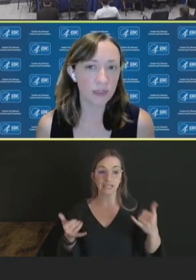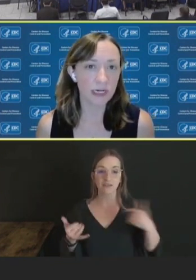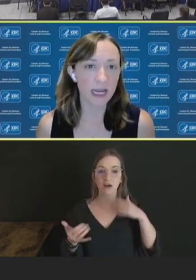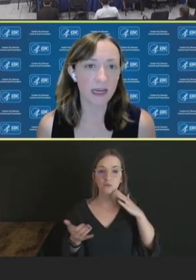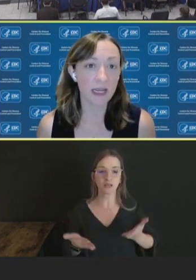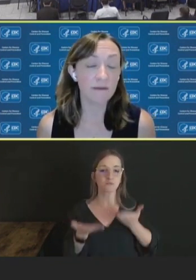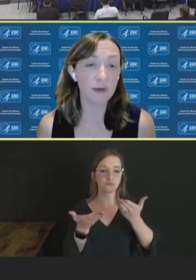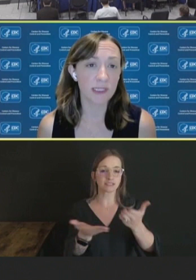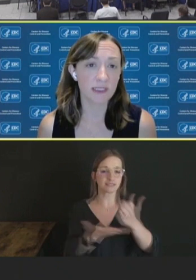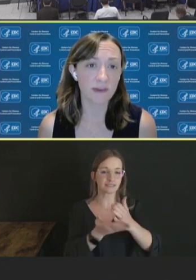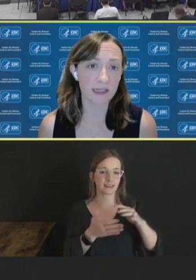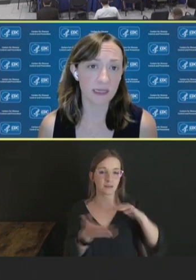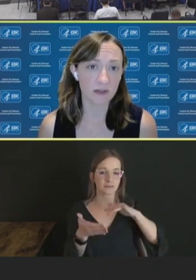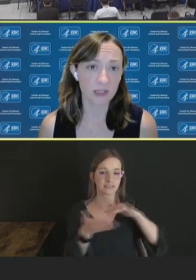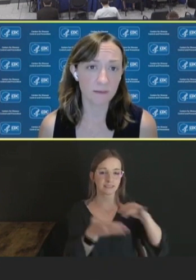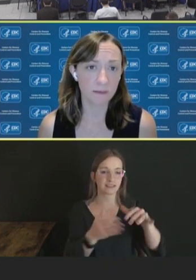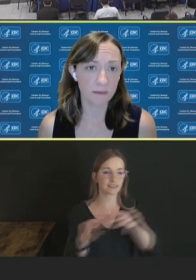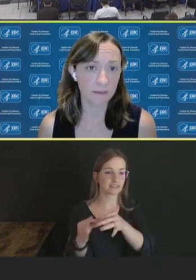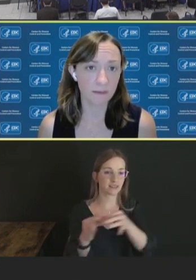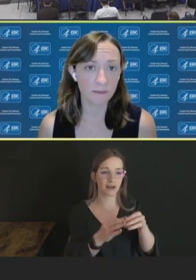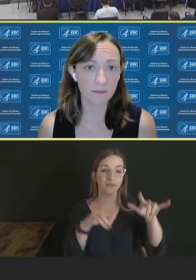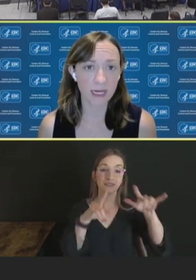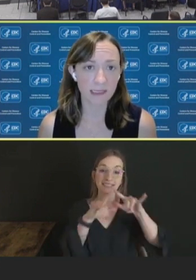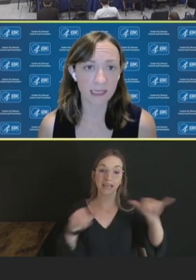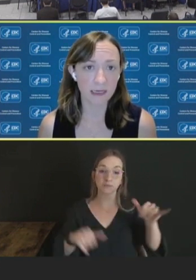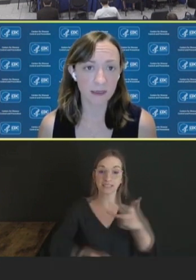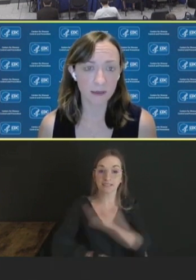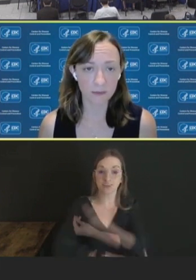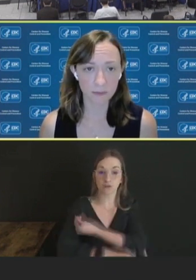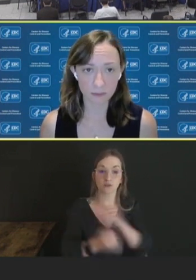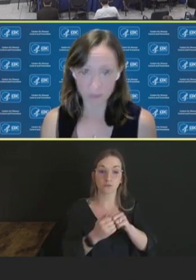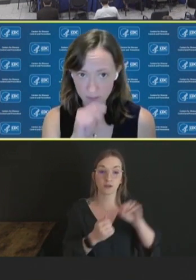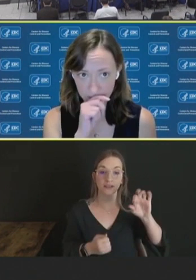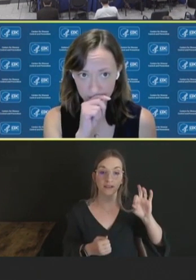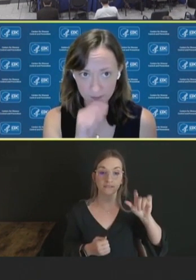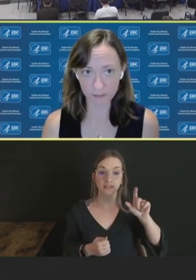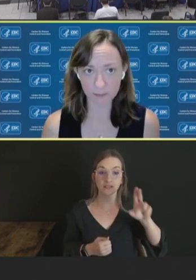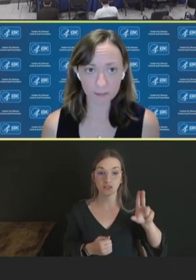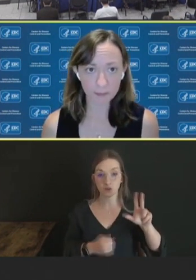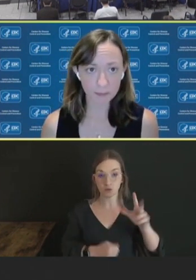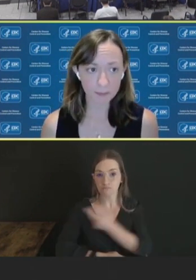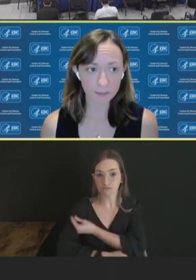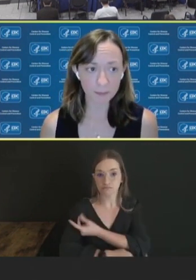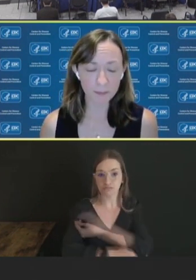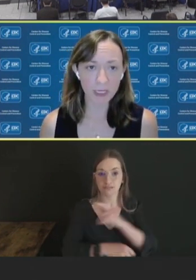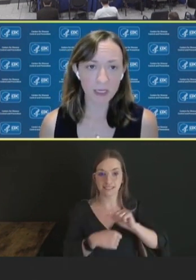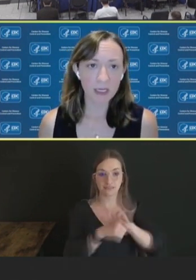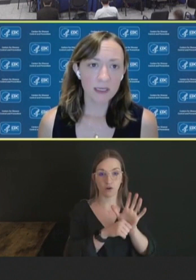and influenza vaccination. Next slide.